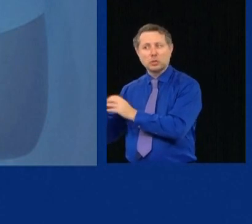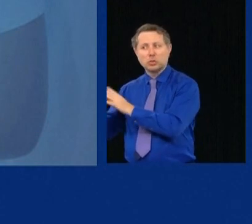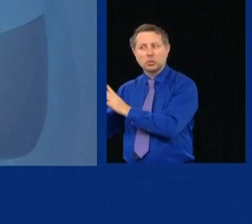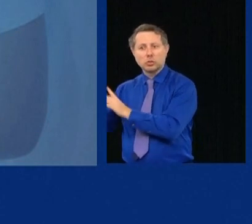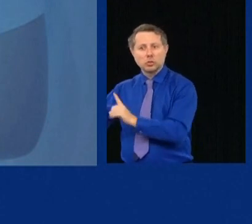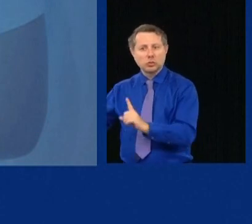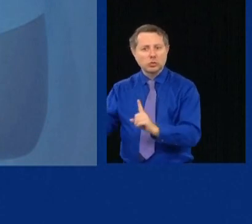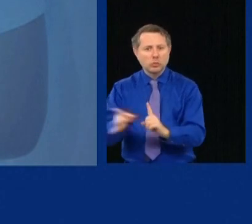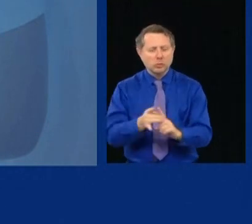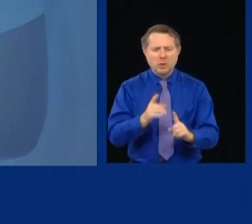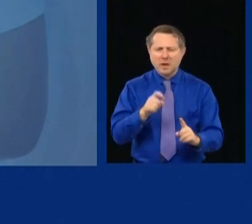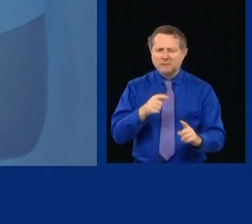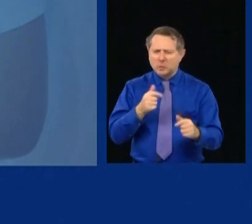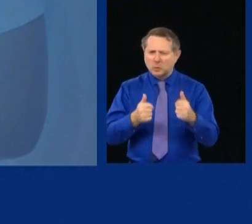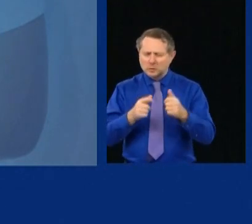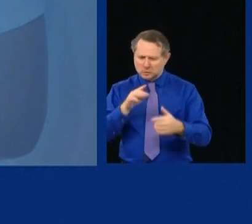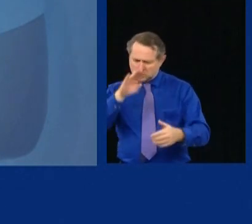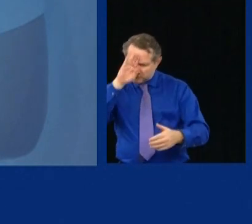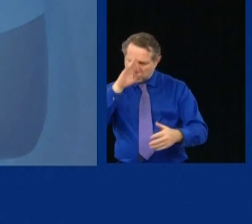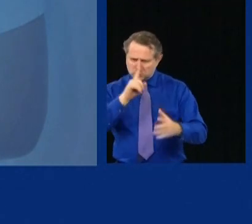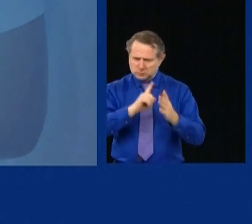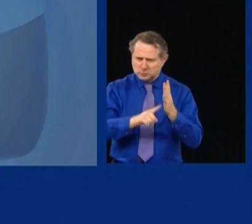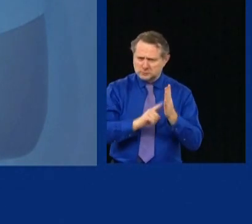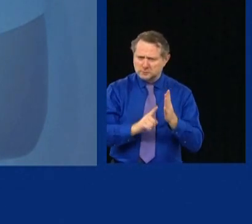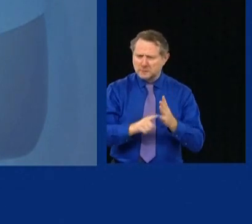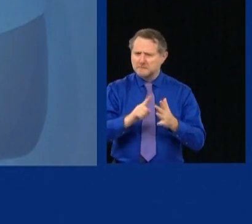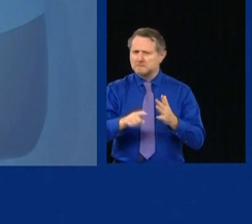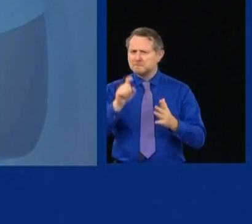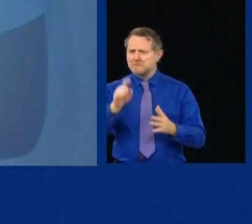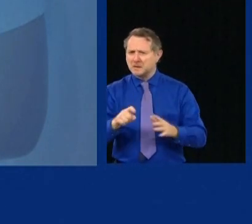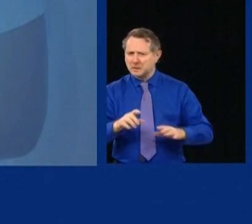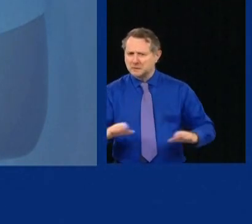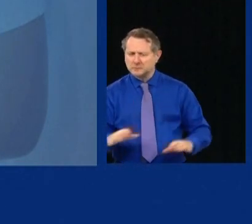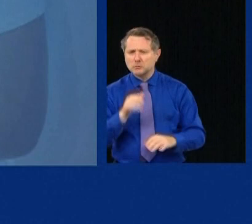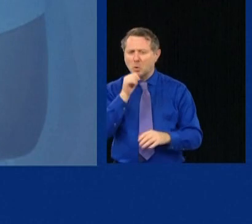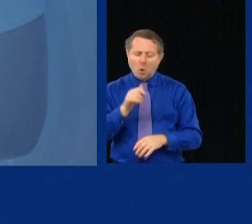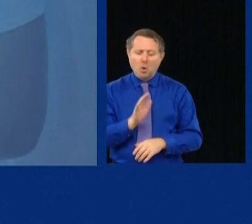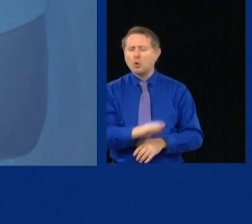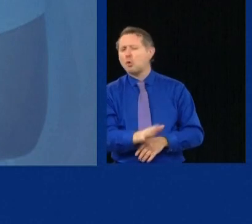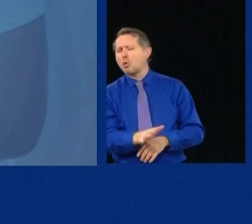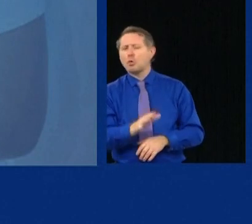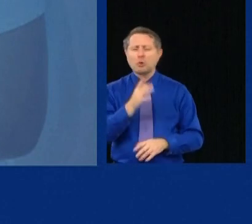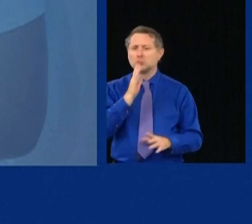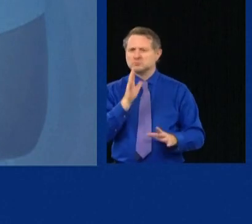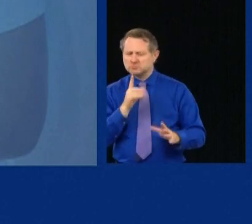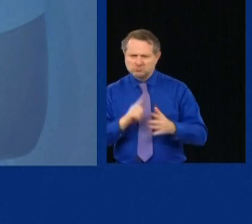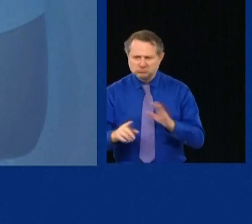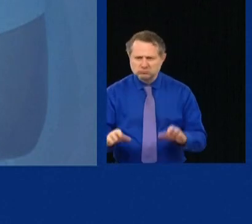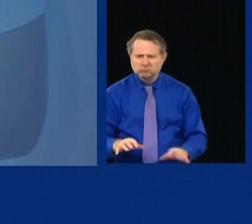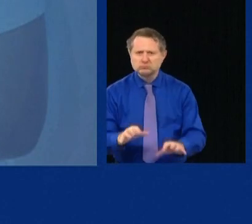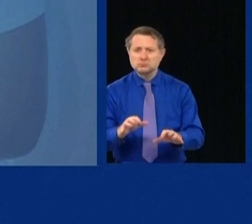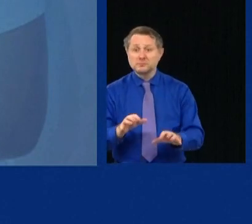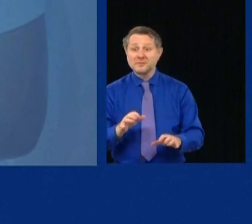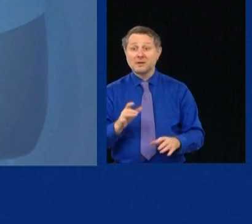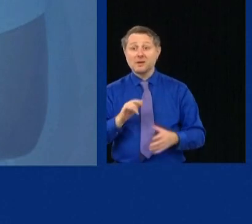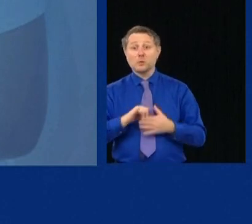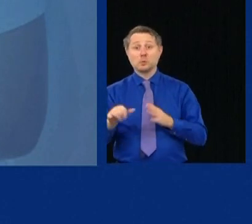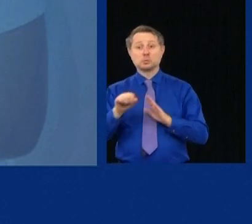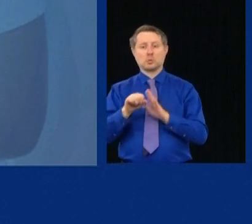YOU FOUND OUT LATER CAME DOWN WITH IT AND YOU SEE THESE